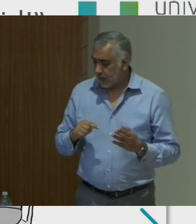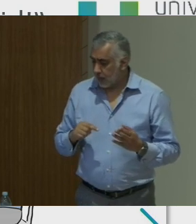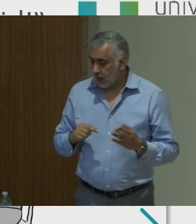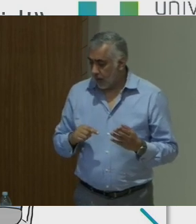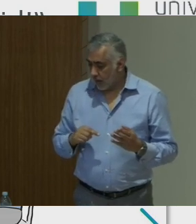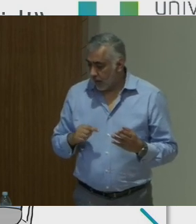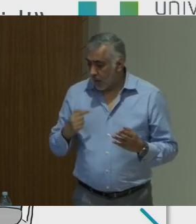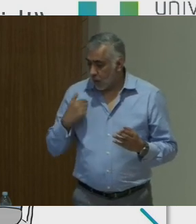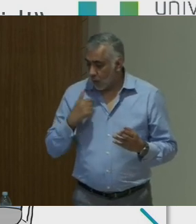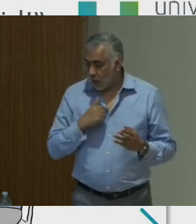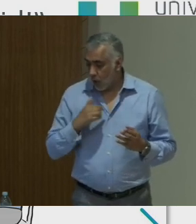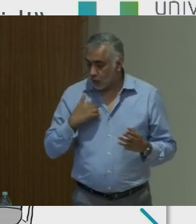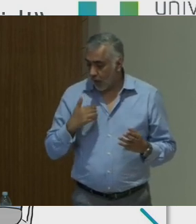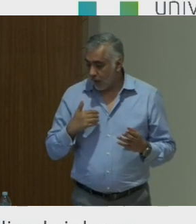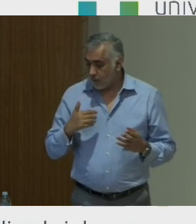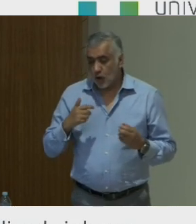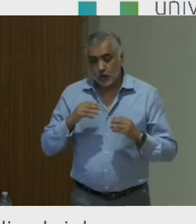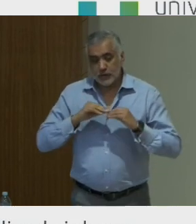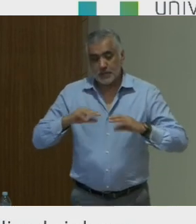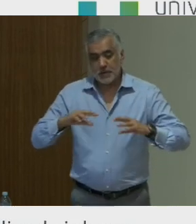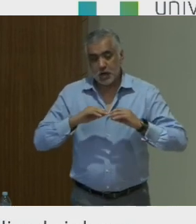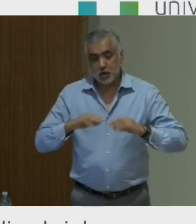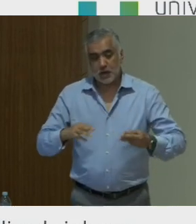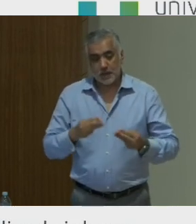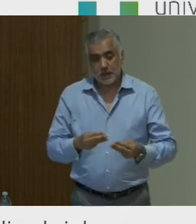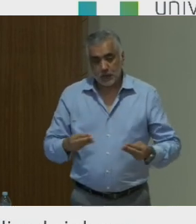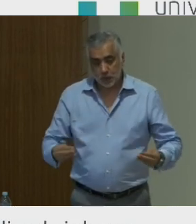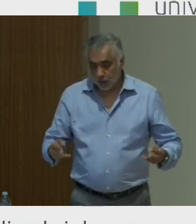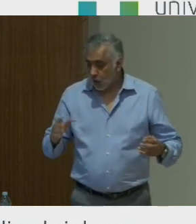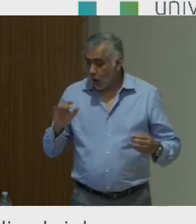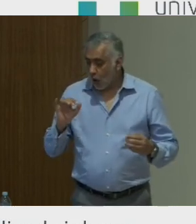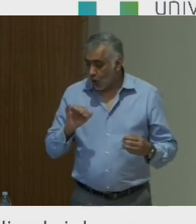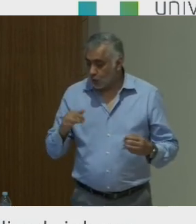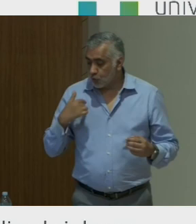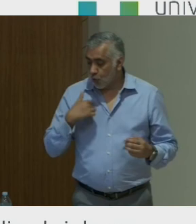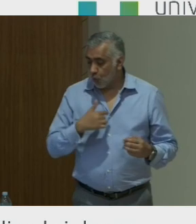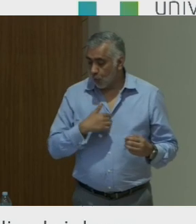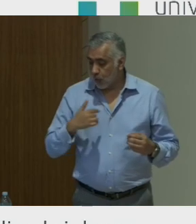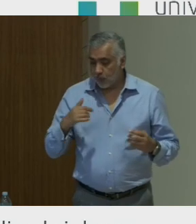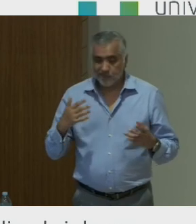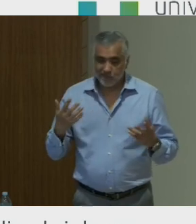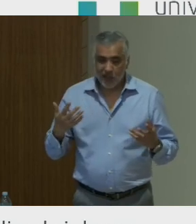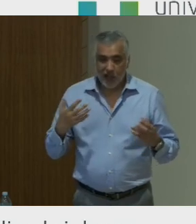There is a huge dissemination of that, but finally there is no evaluation of it.